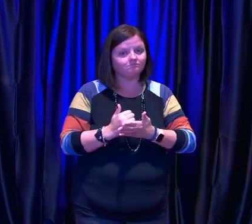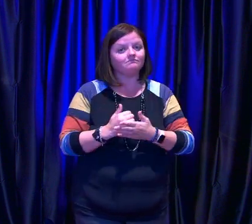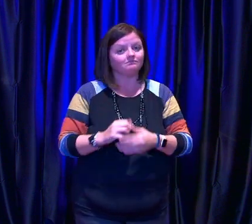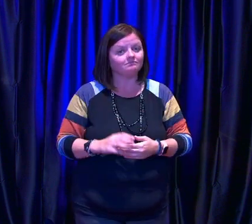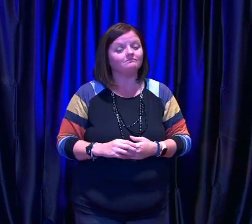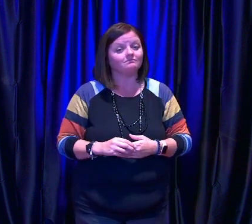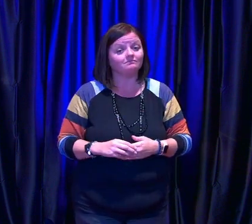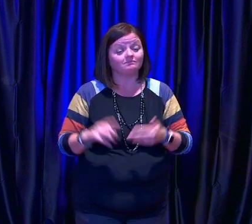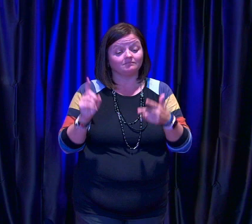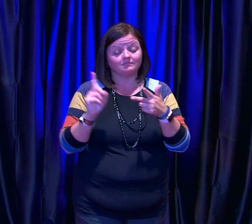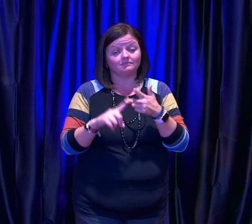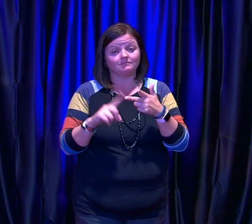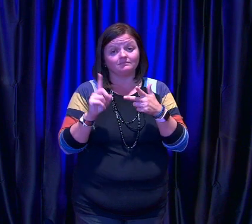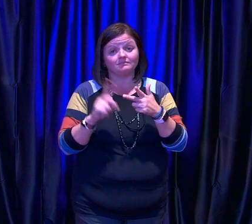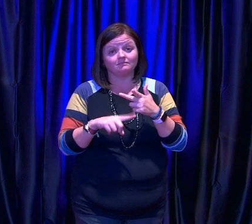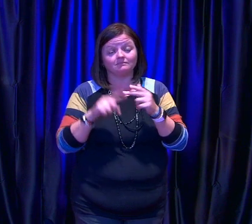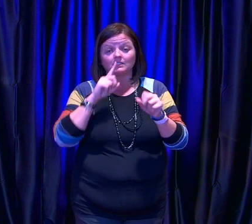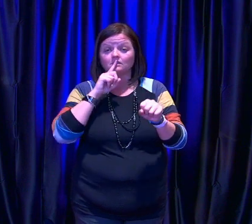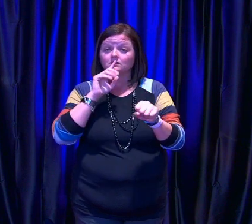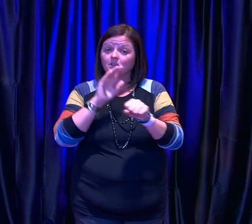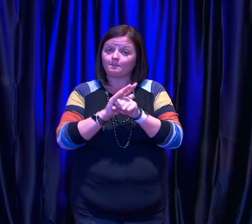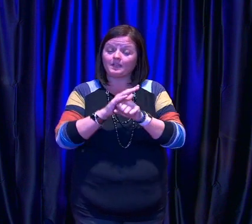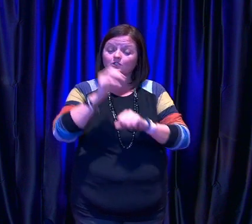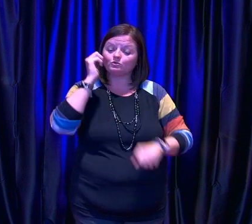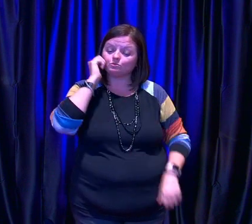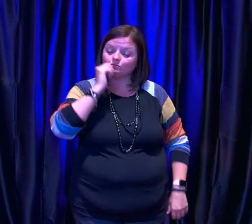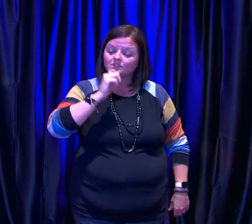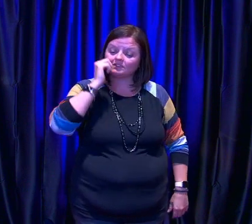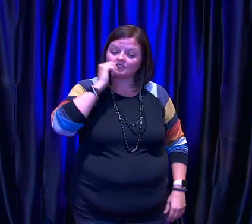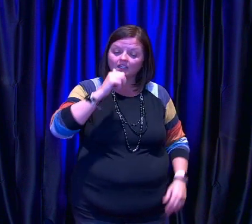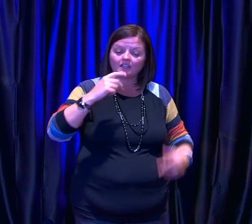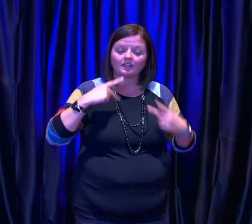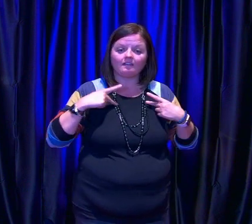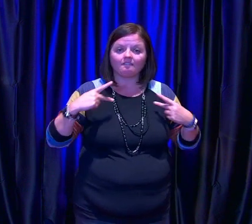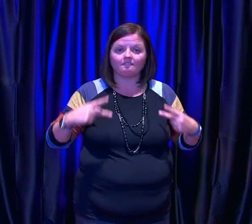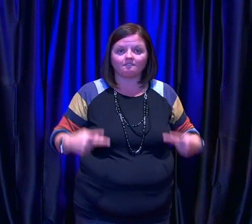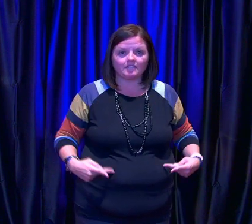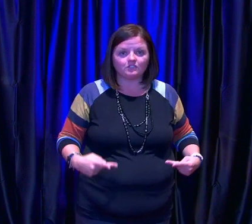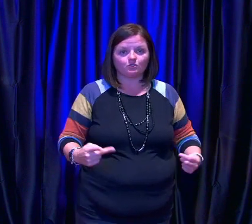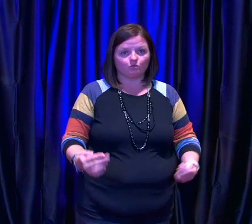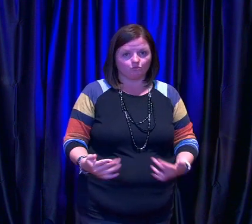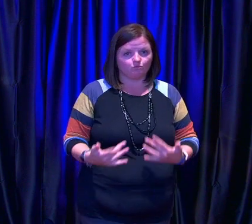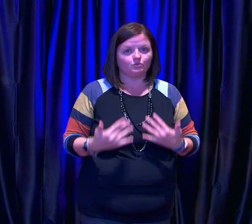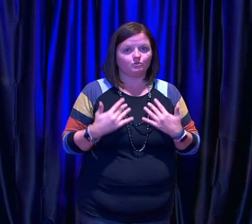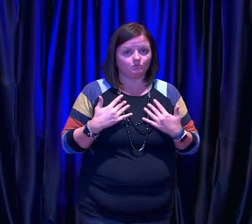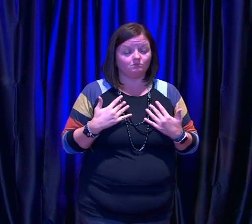and thirdly commit to daily physical renewal see